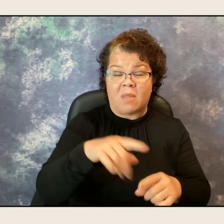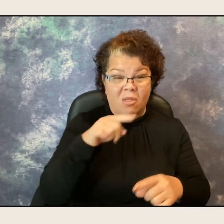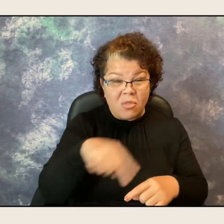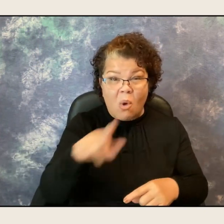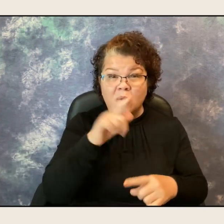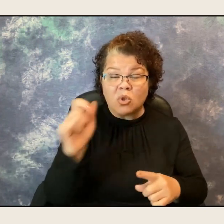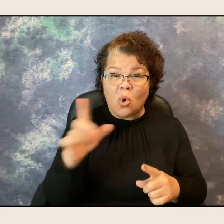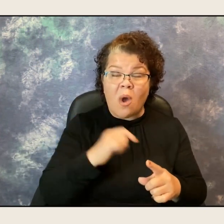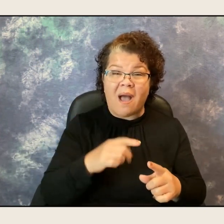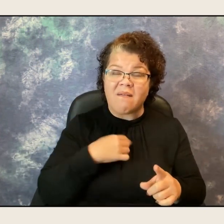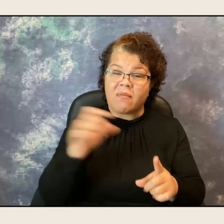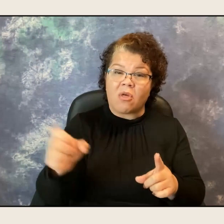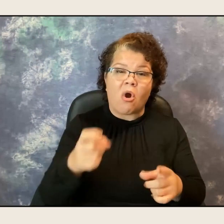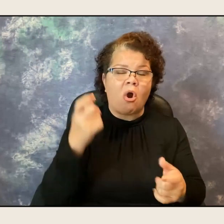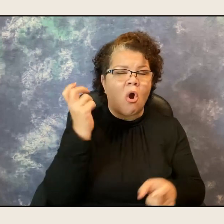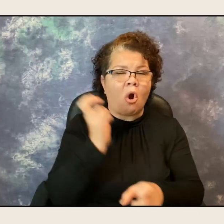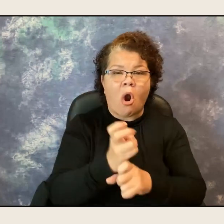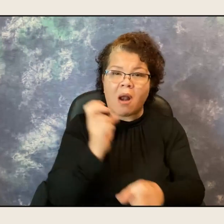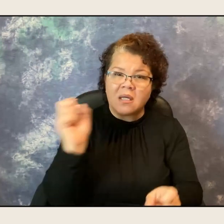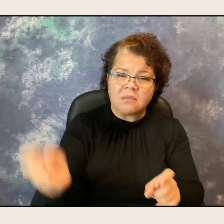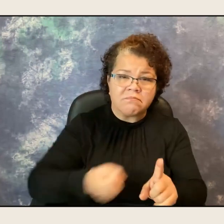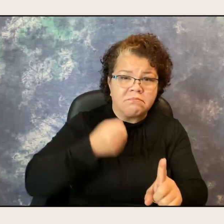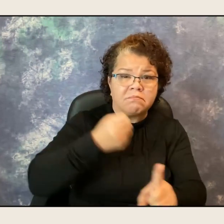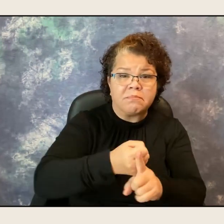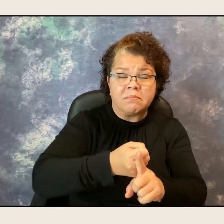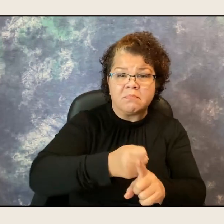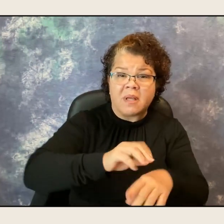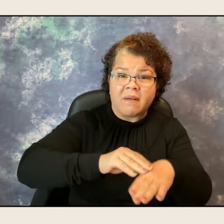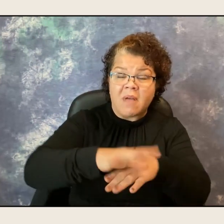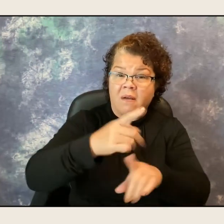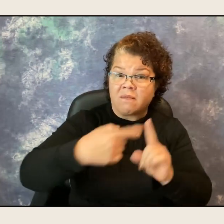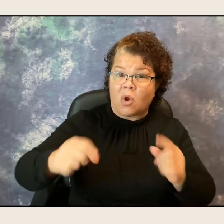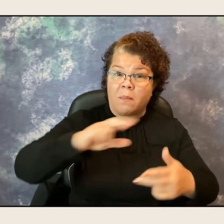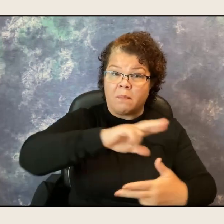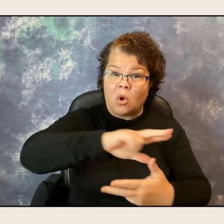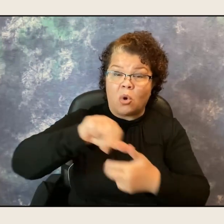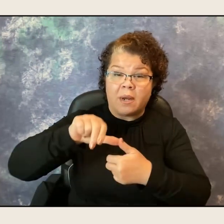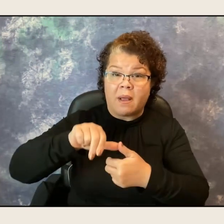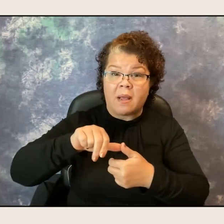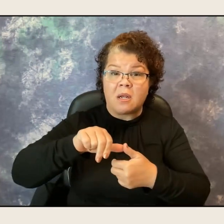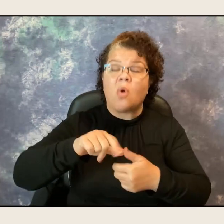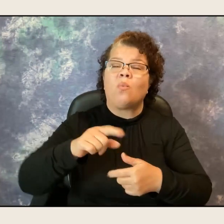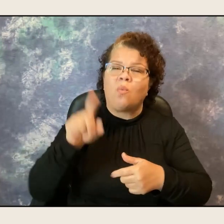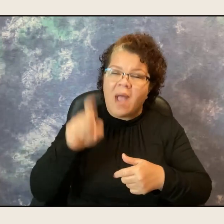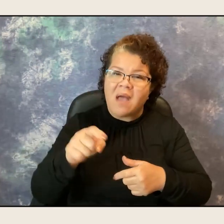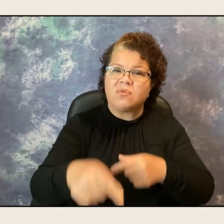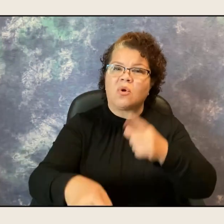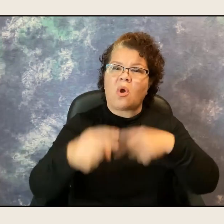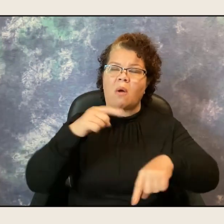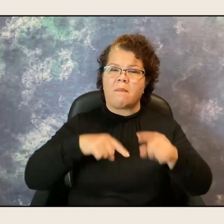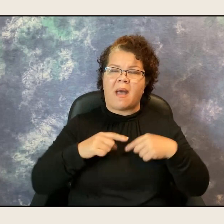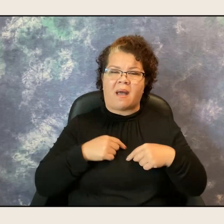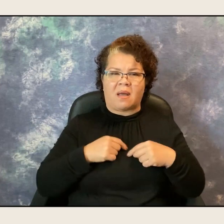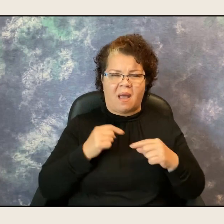from the hurricanes that come in, and you go back and start listening again, and then working within the neighborhoods